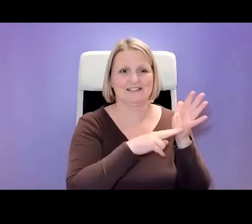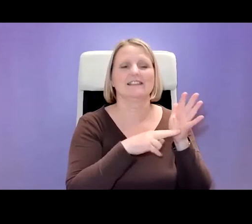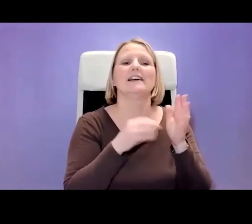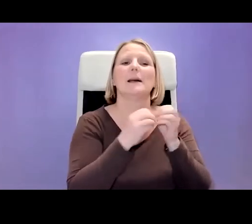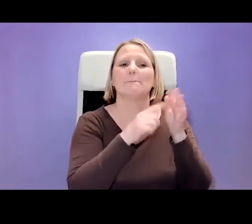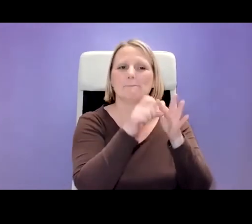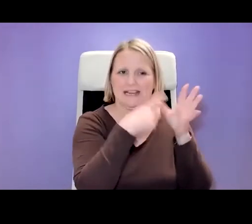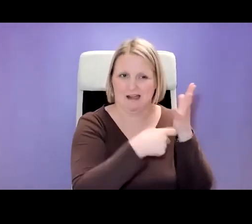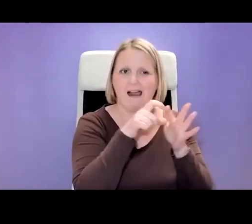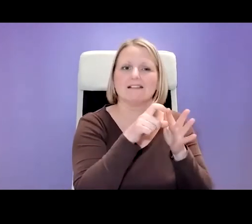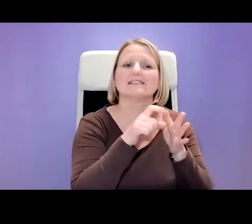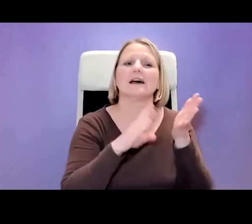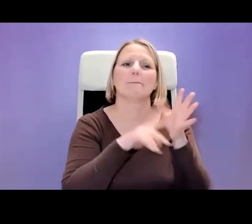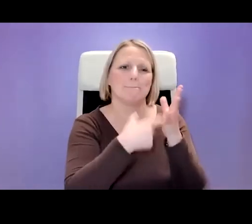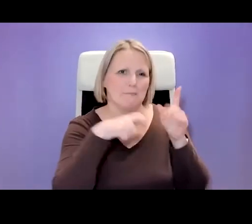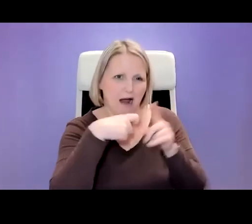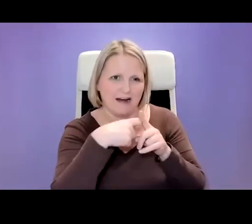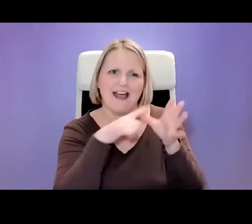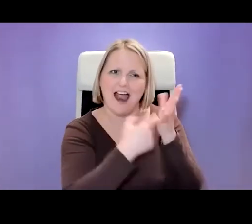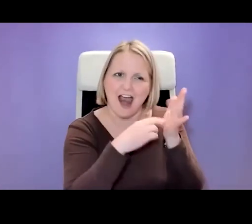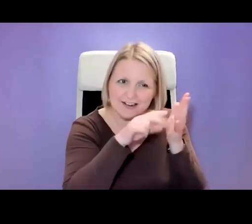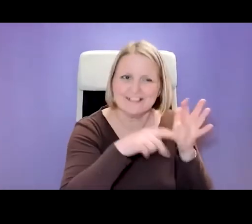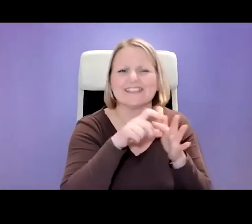If Adam distracts people with his pattern of odd noises and stimming, for example,